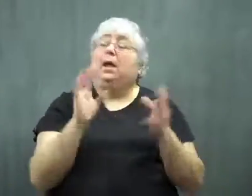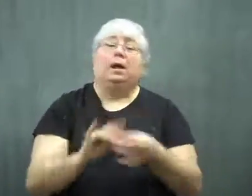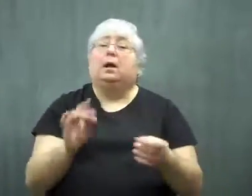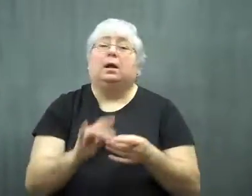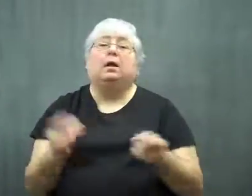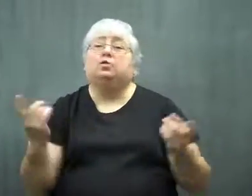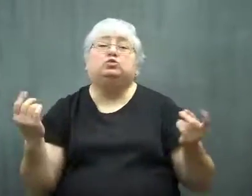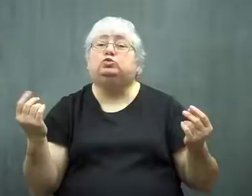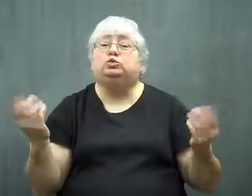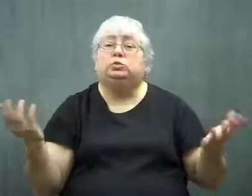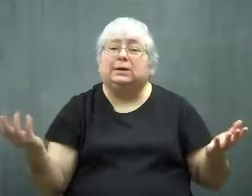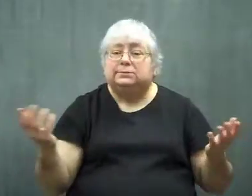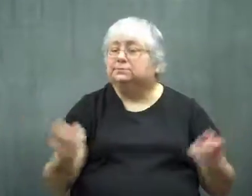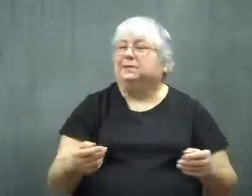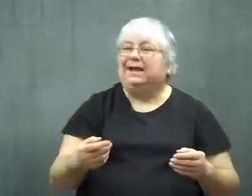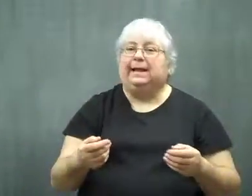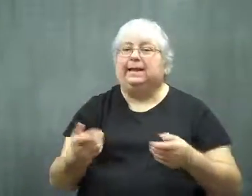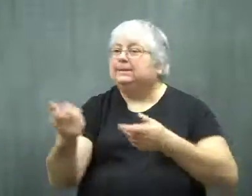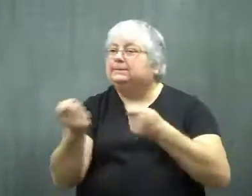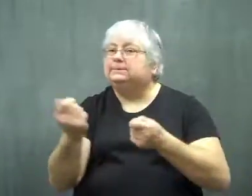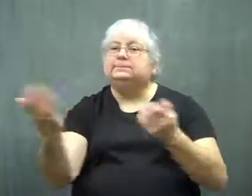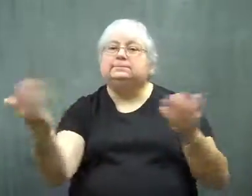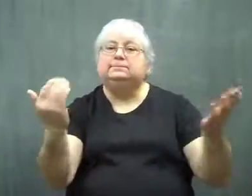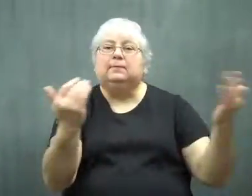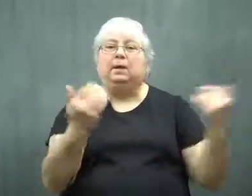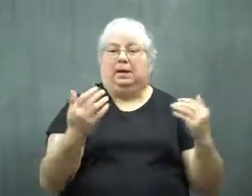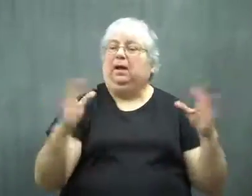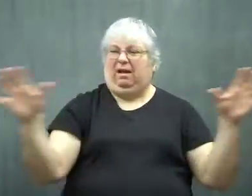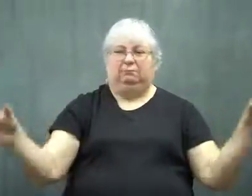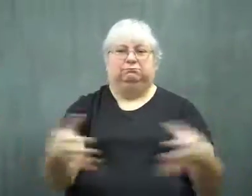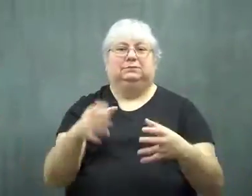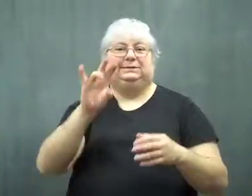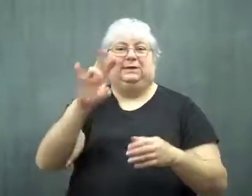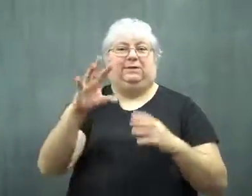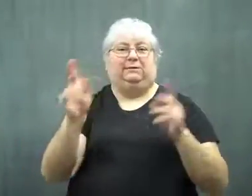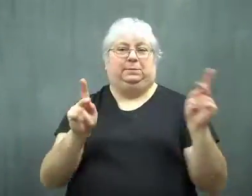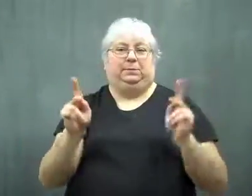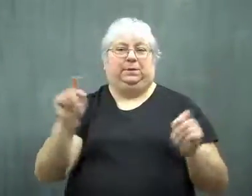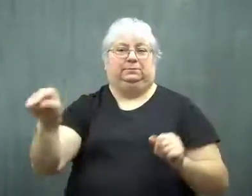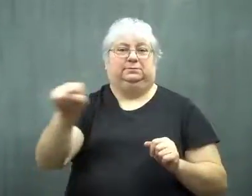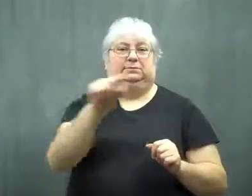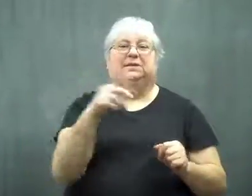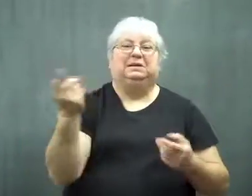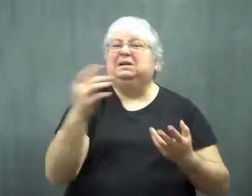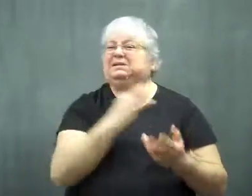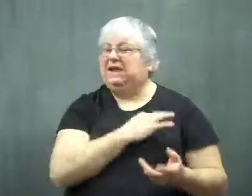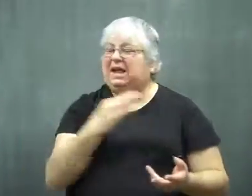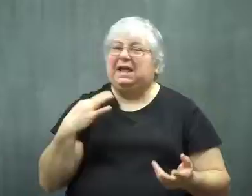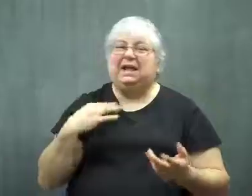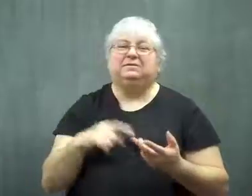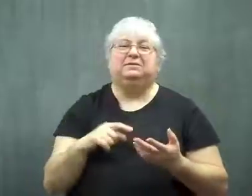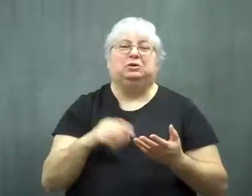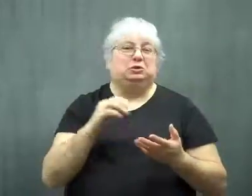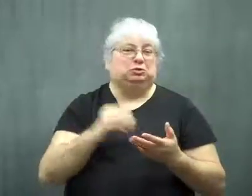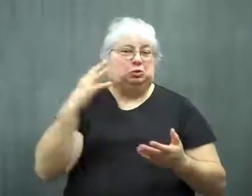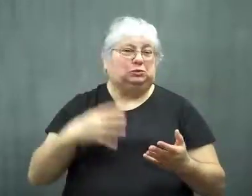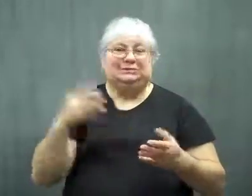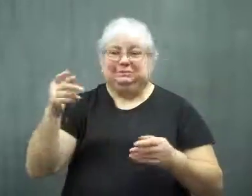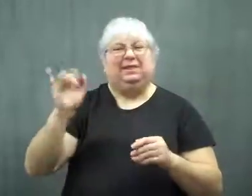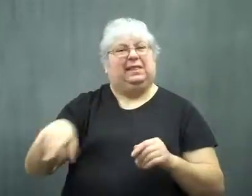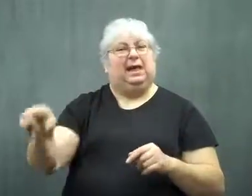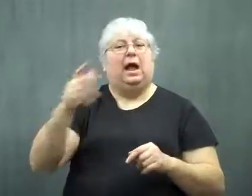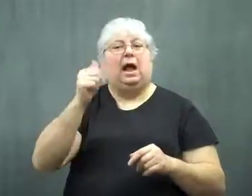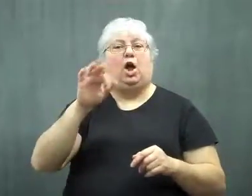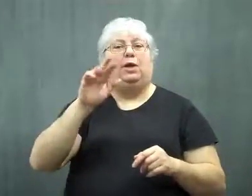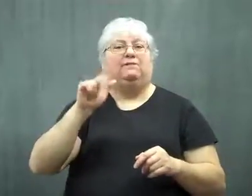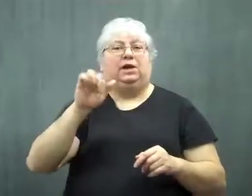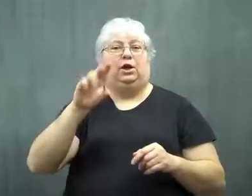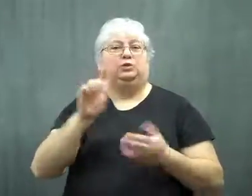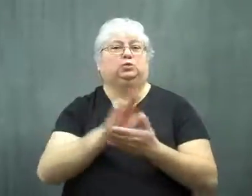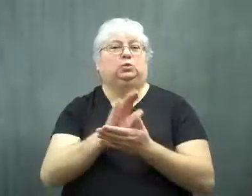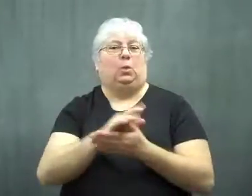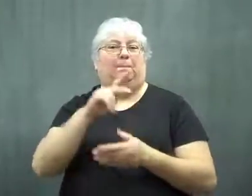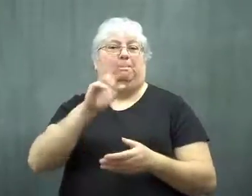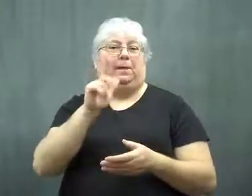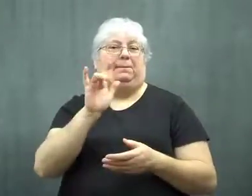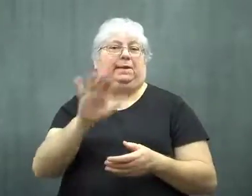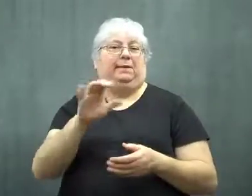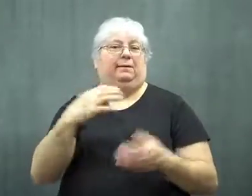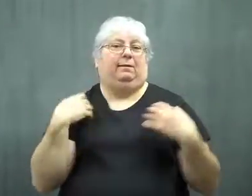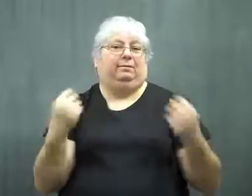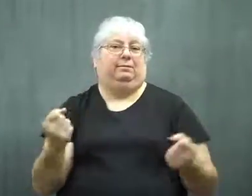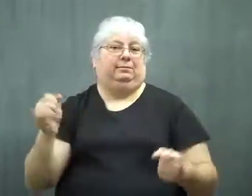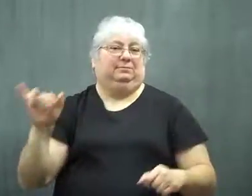She wrote that 75 people were recruited from staff and students at the Harvard School of Public Health.